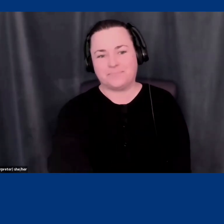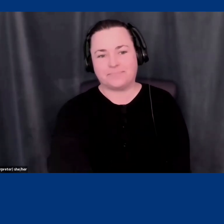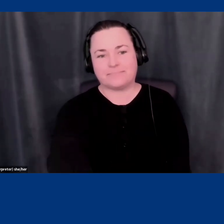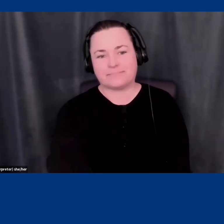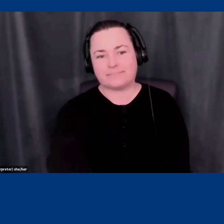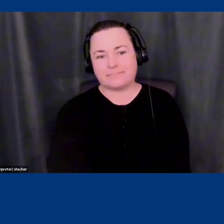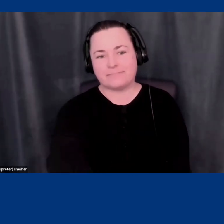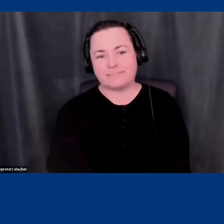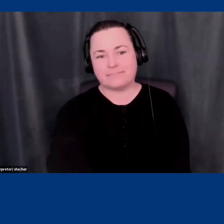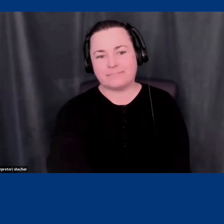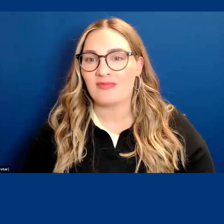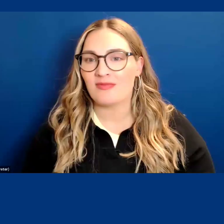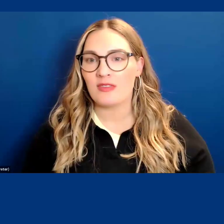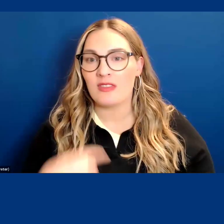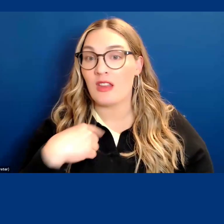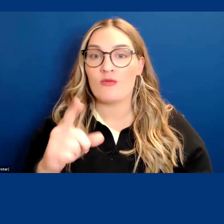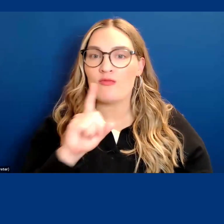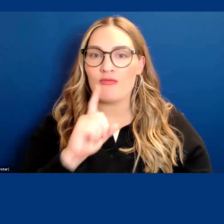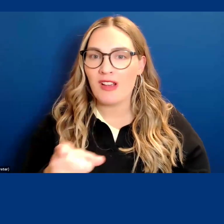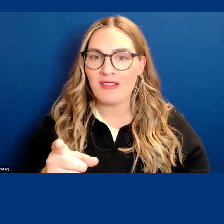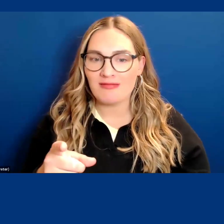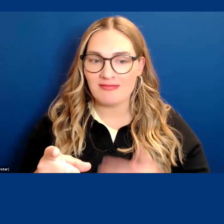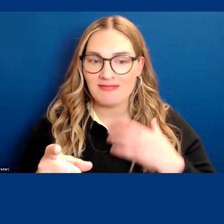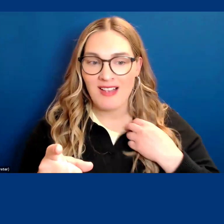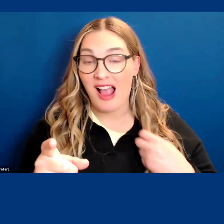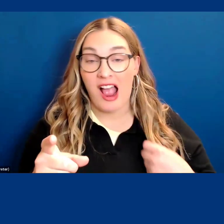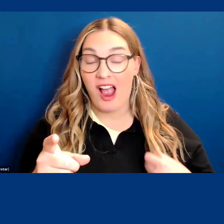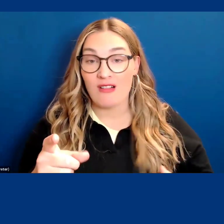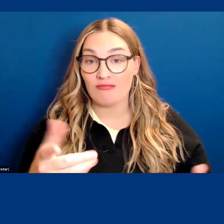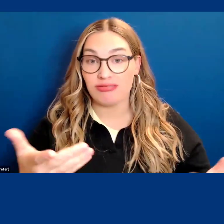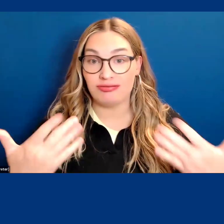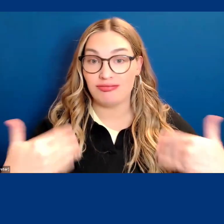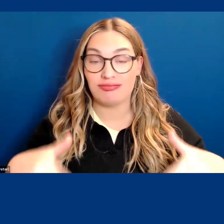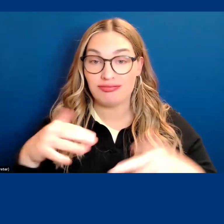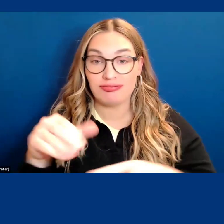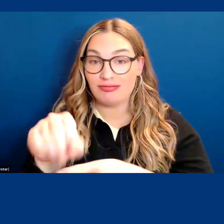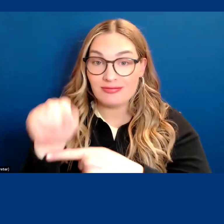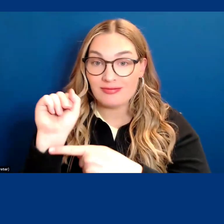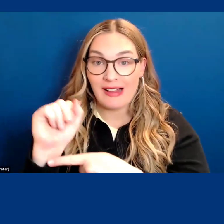I'm just floored by this conversation. And I think there are many in our